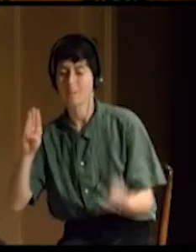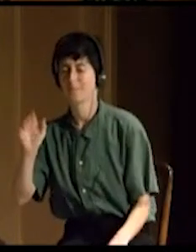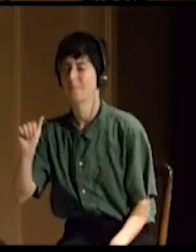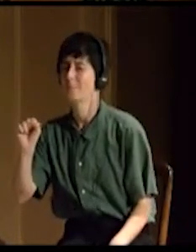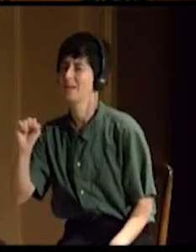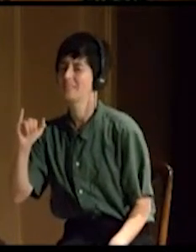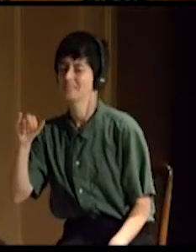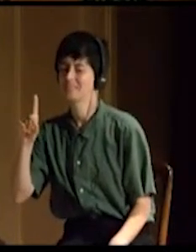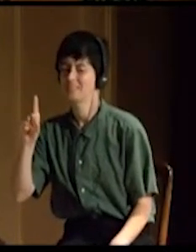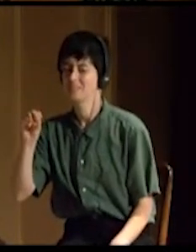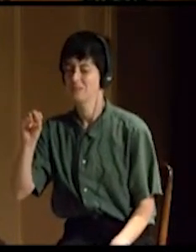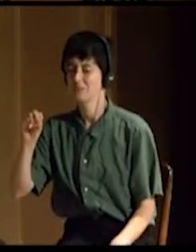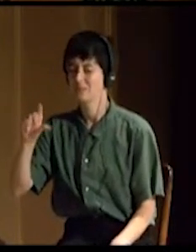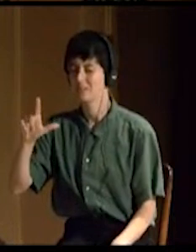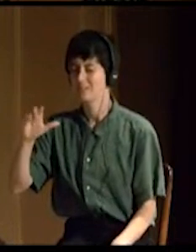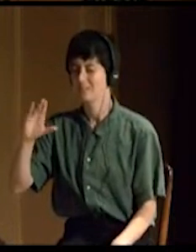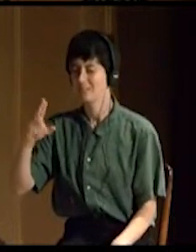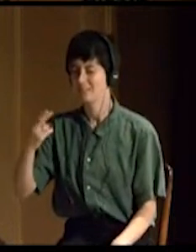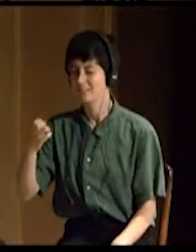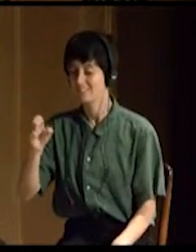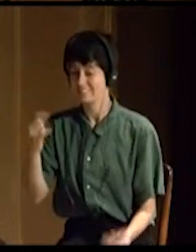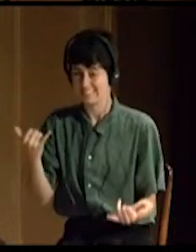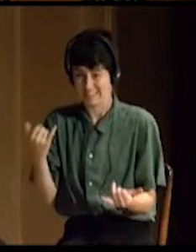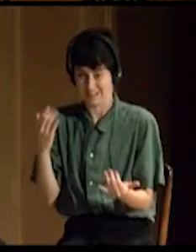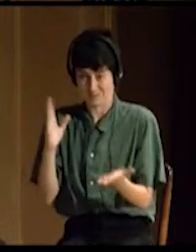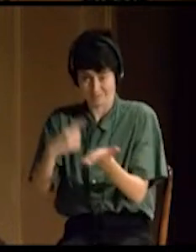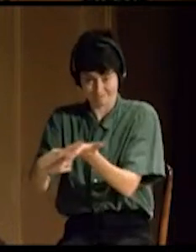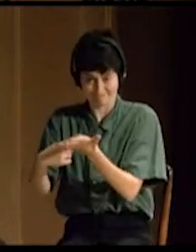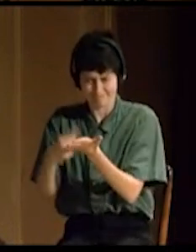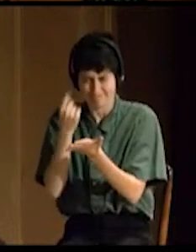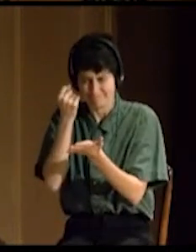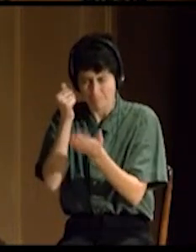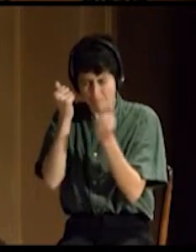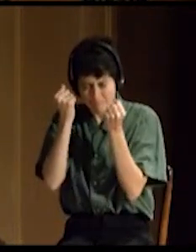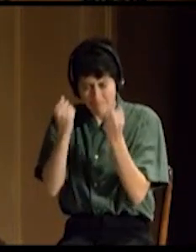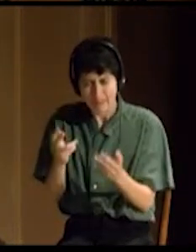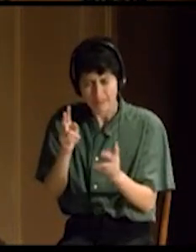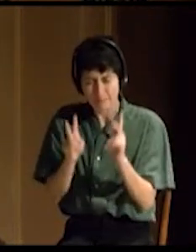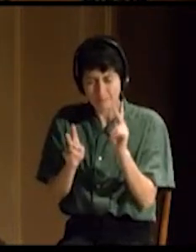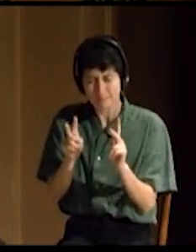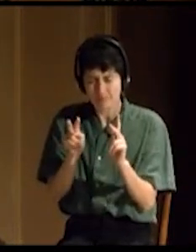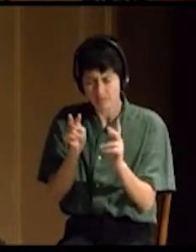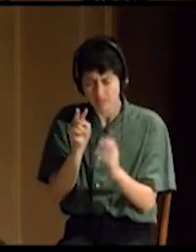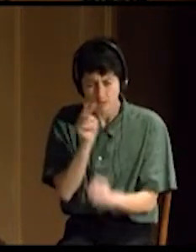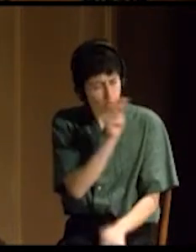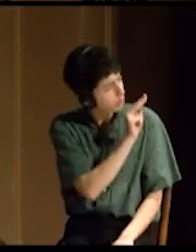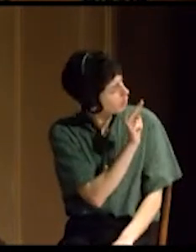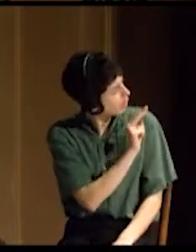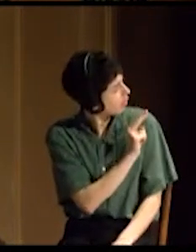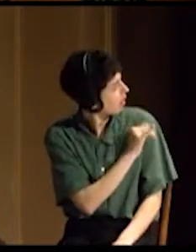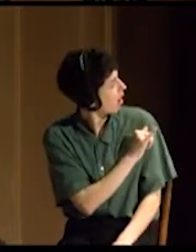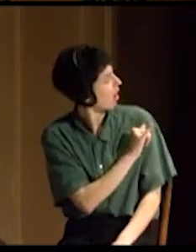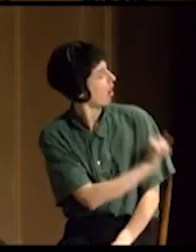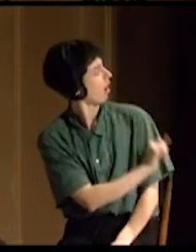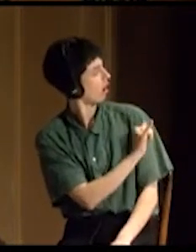that some of these are lichens. And I'm going to focus especially on the subtribe Dictyonematinae